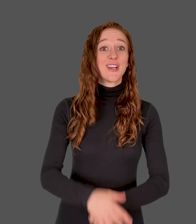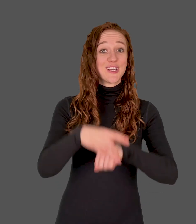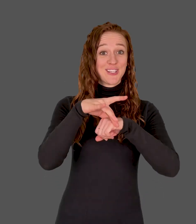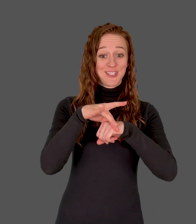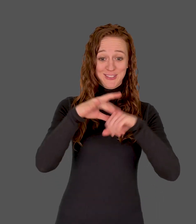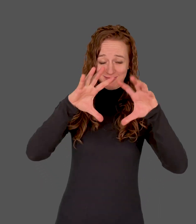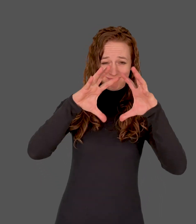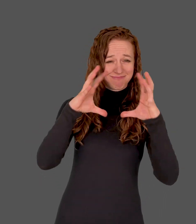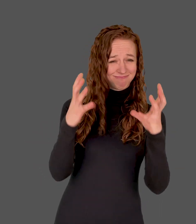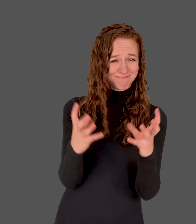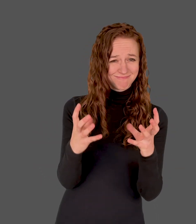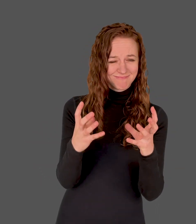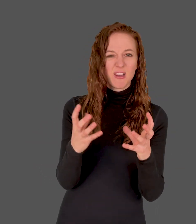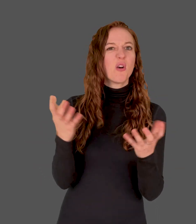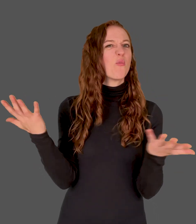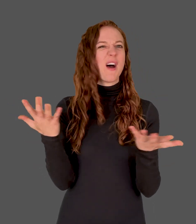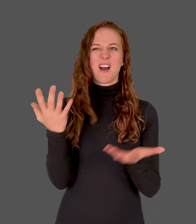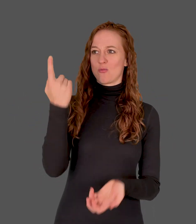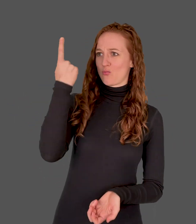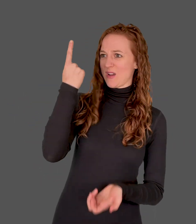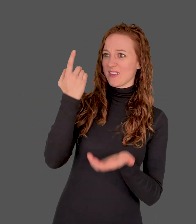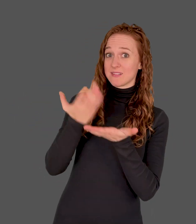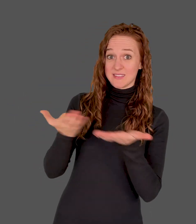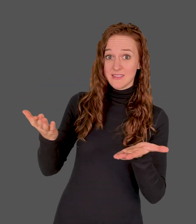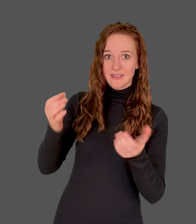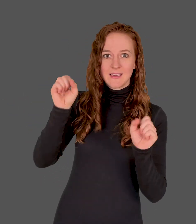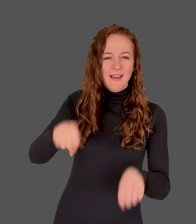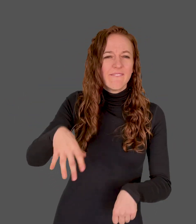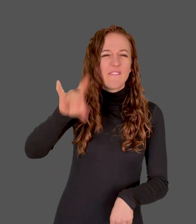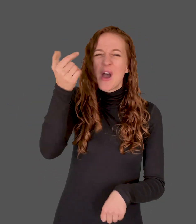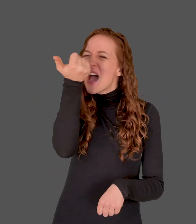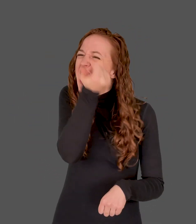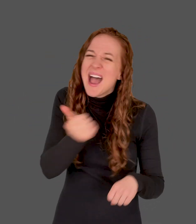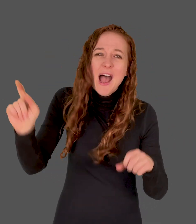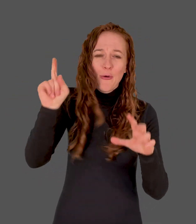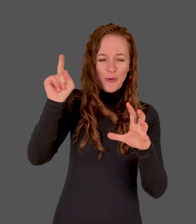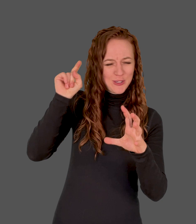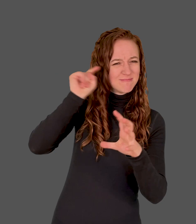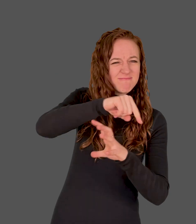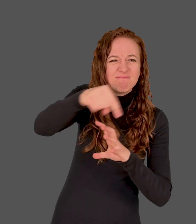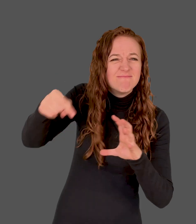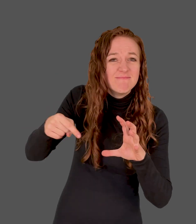What is one thing that is found everywhere on the Earth,